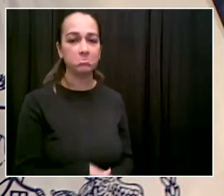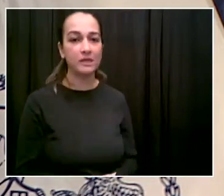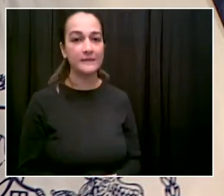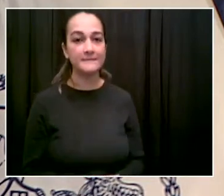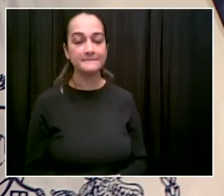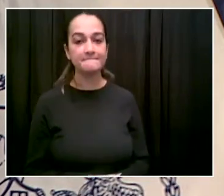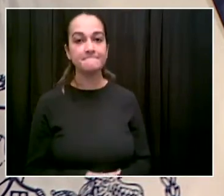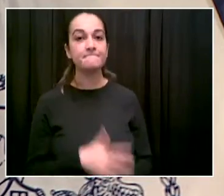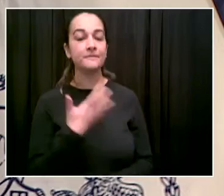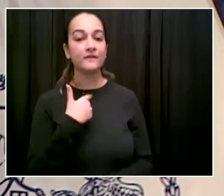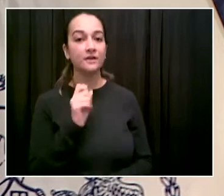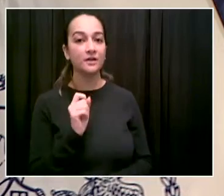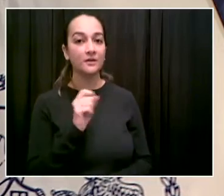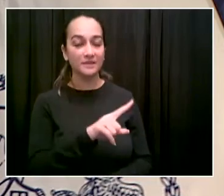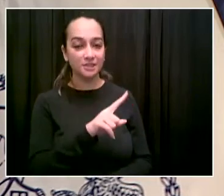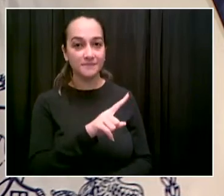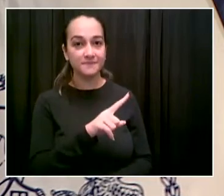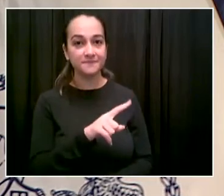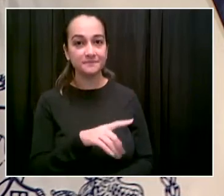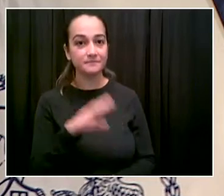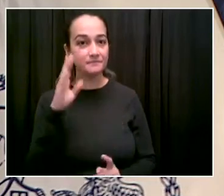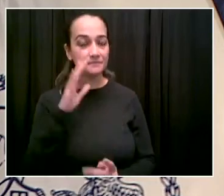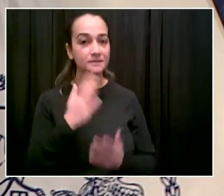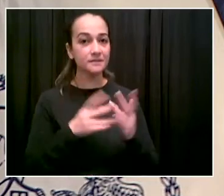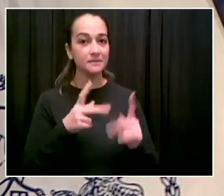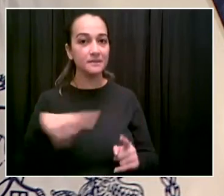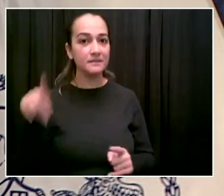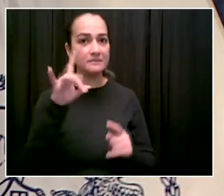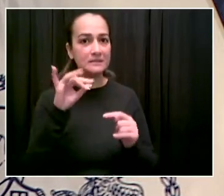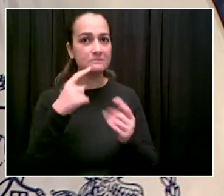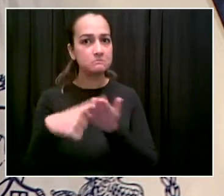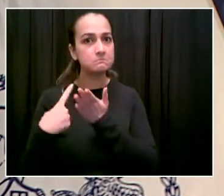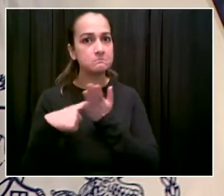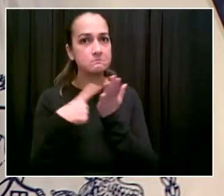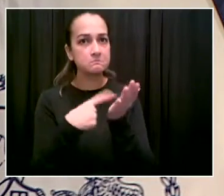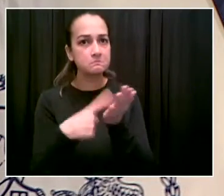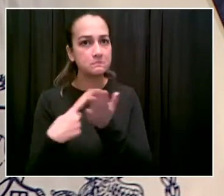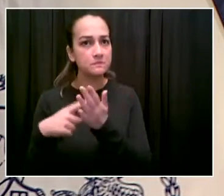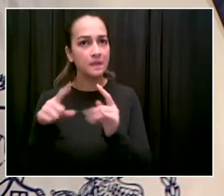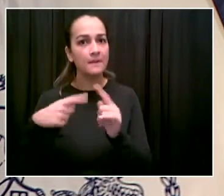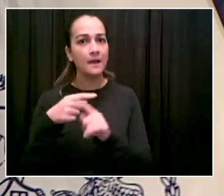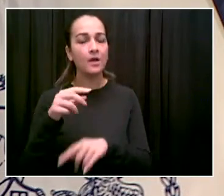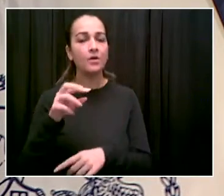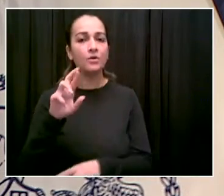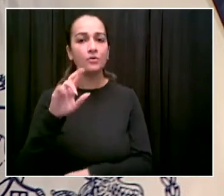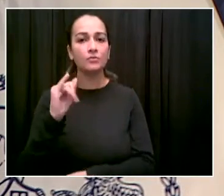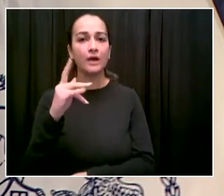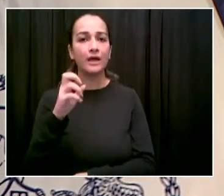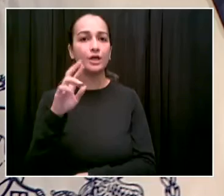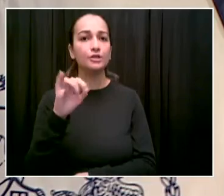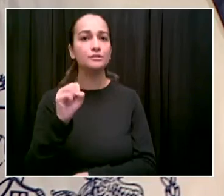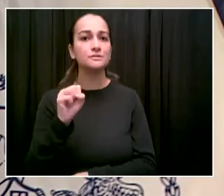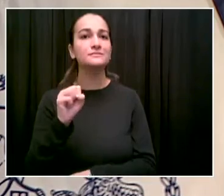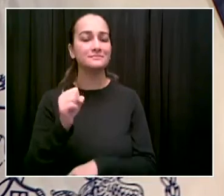GET THE NAME WRONG. Reporter: NO